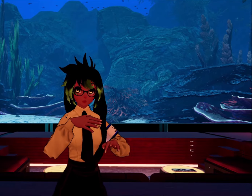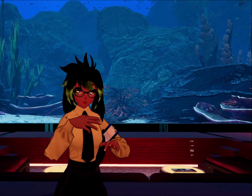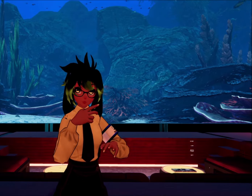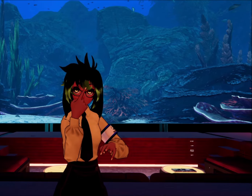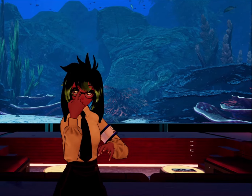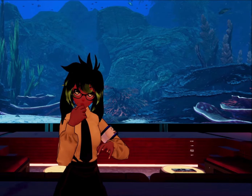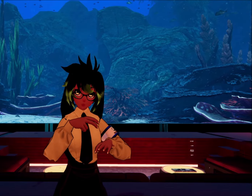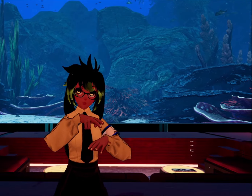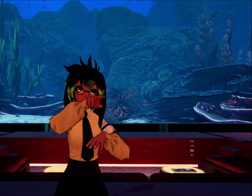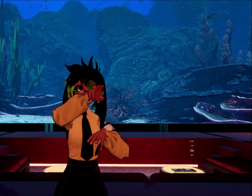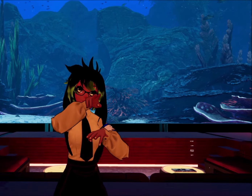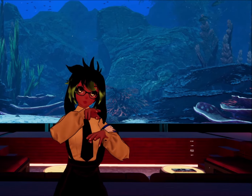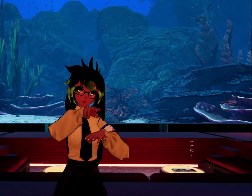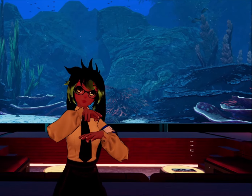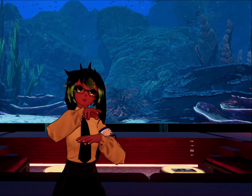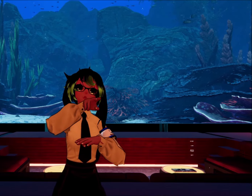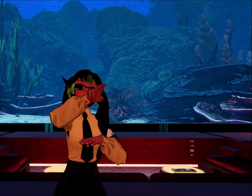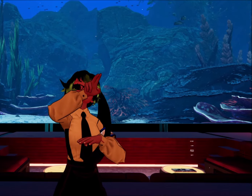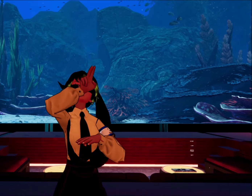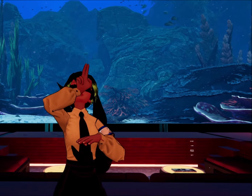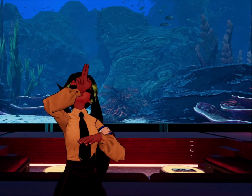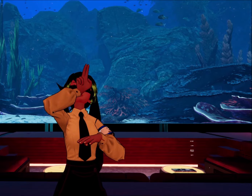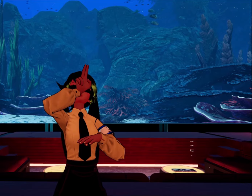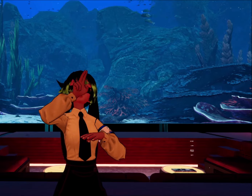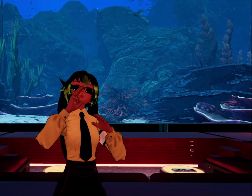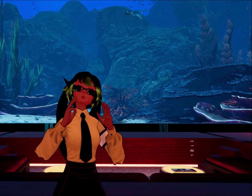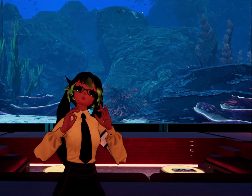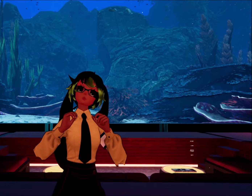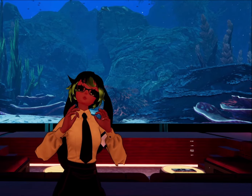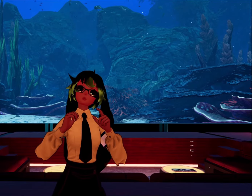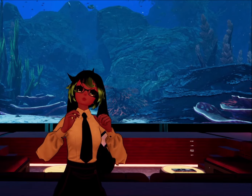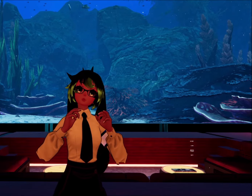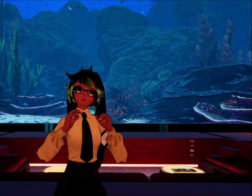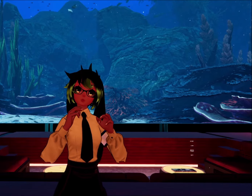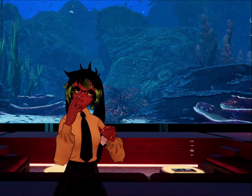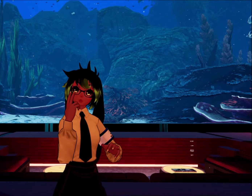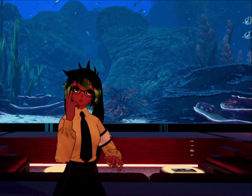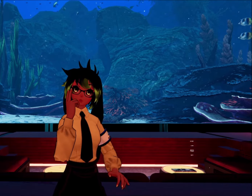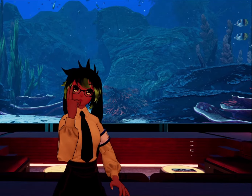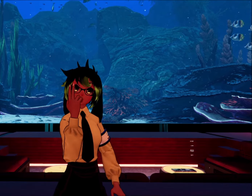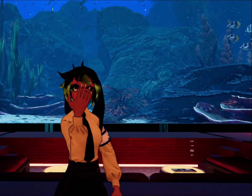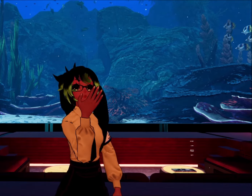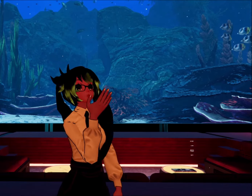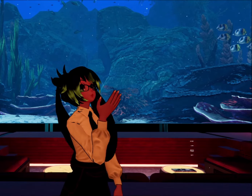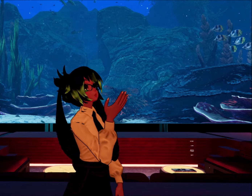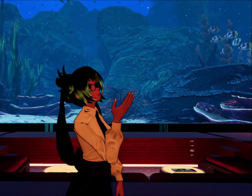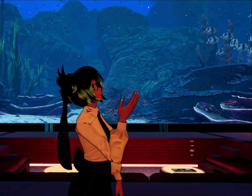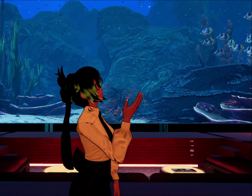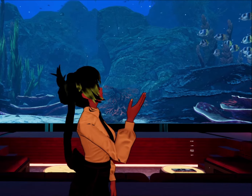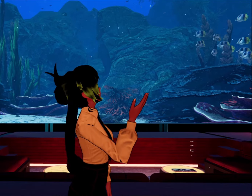You can lie down, relax, and watch. Take a look